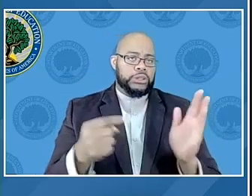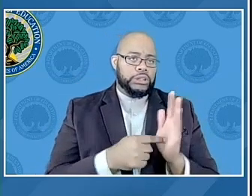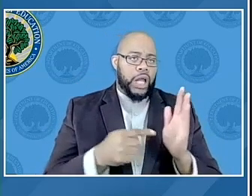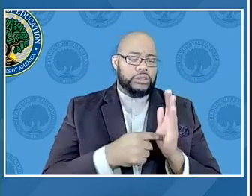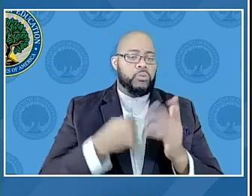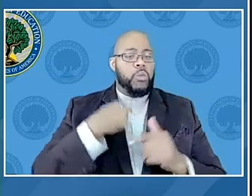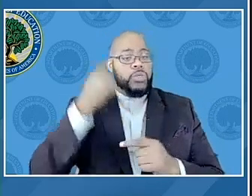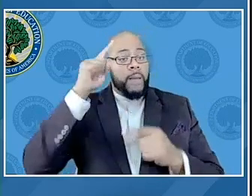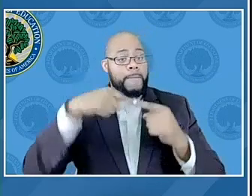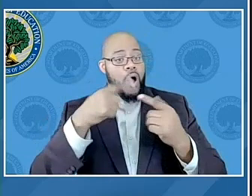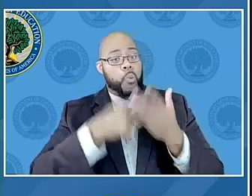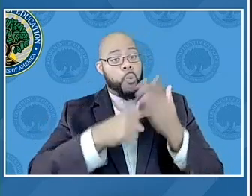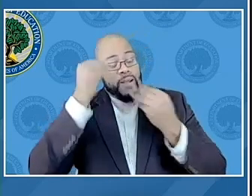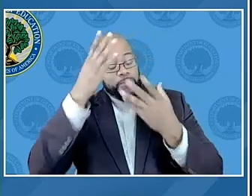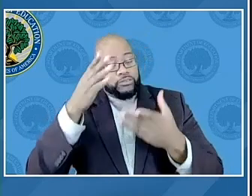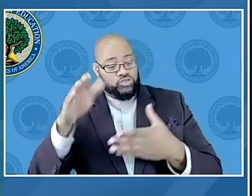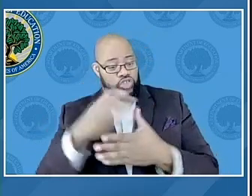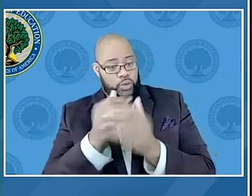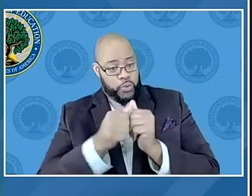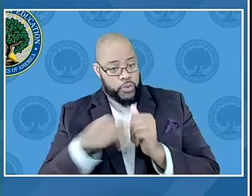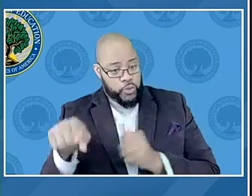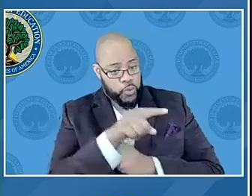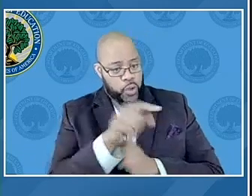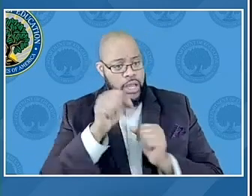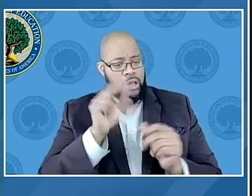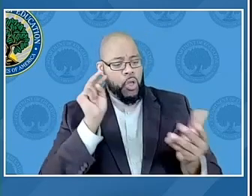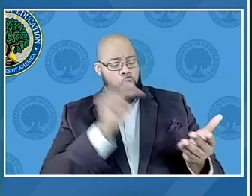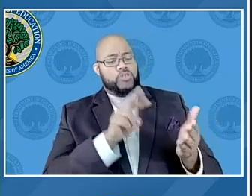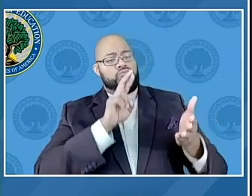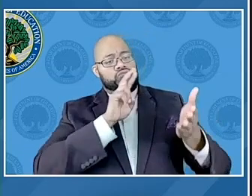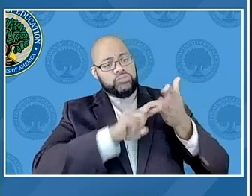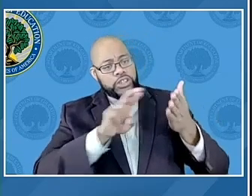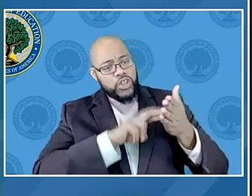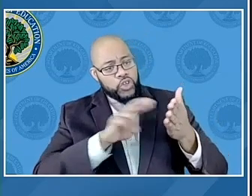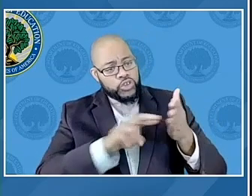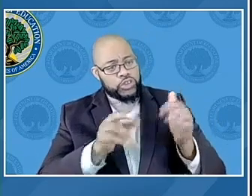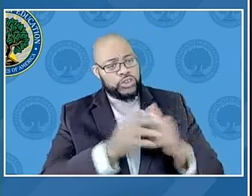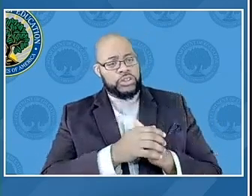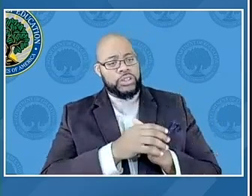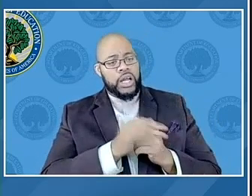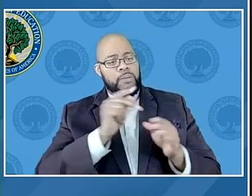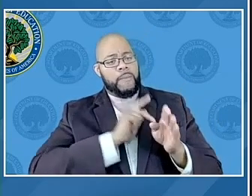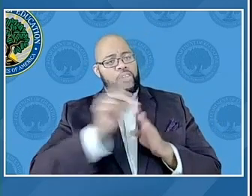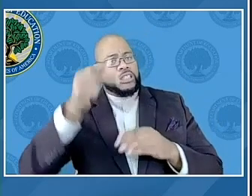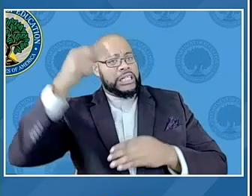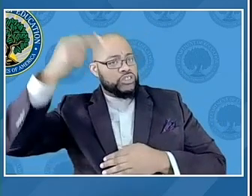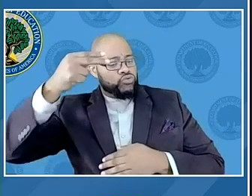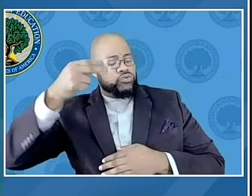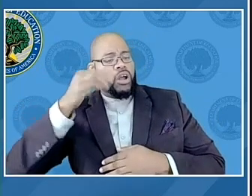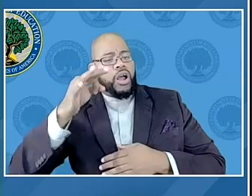information is shared with you all, I can look at the research and the professional history of the undersecretary of Higher